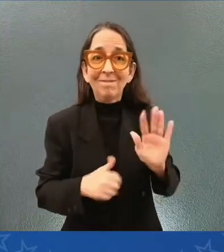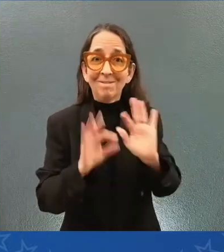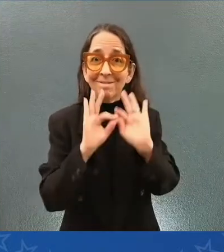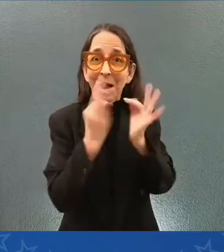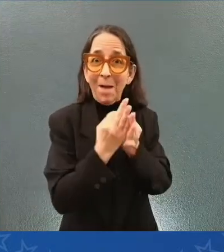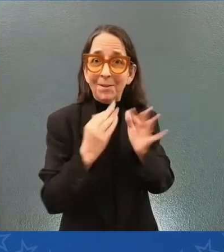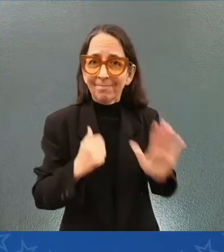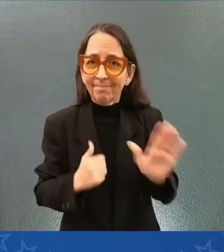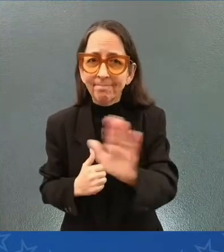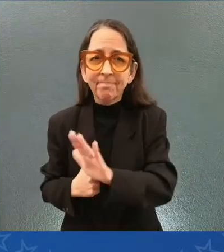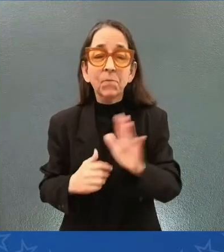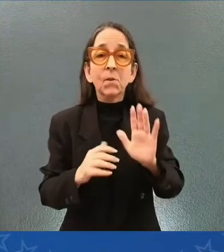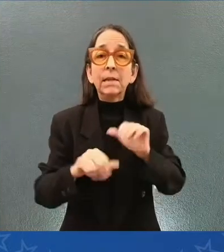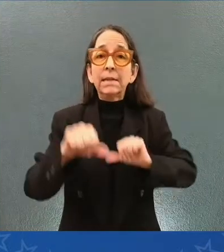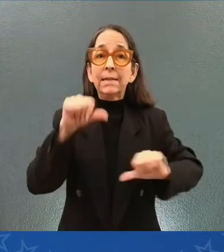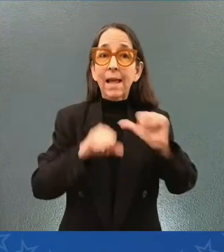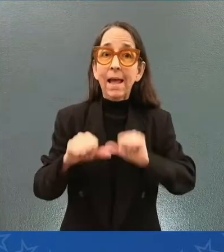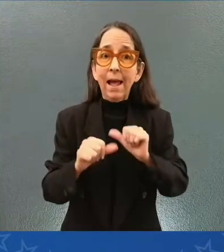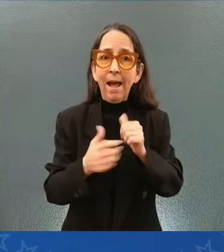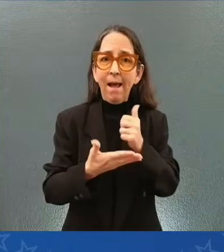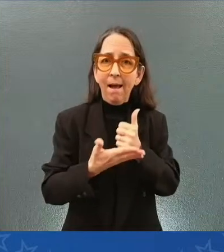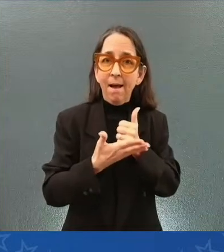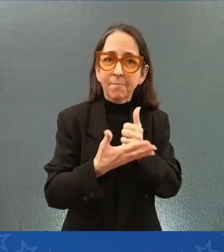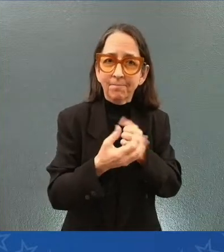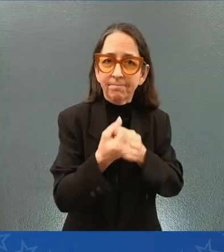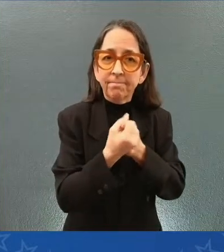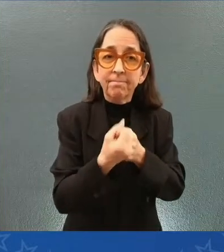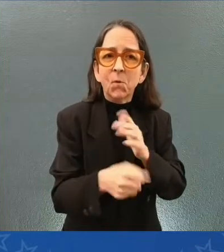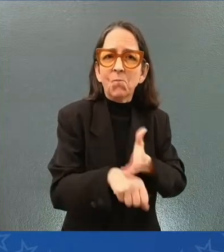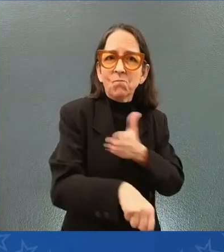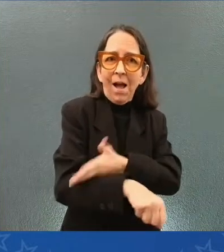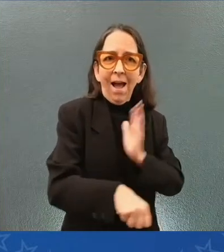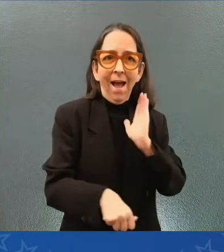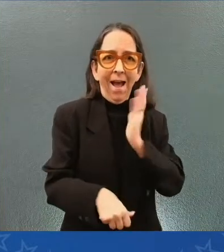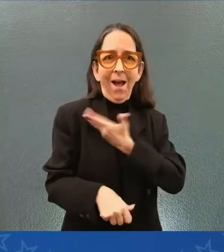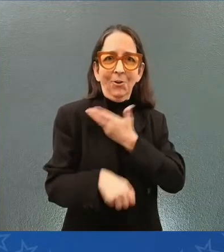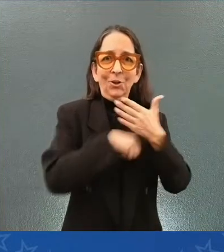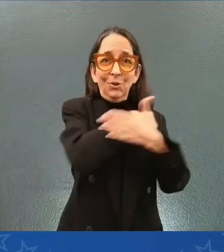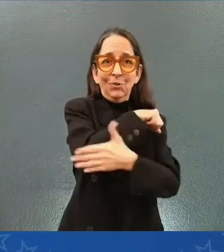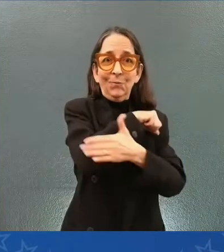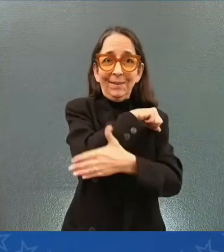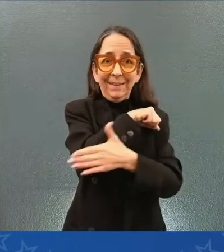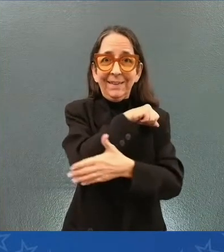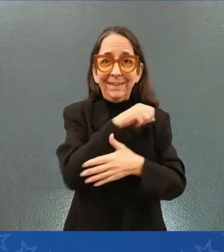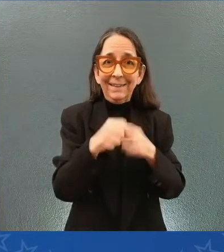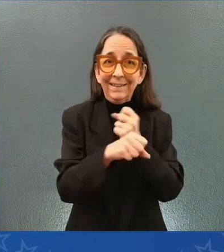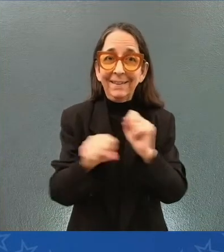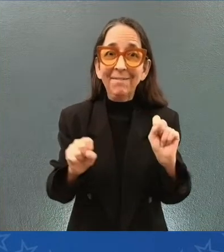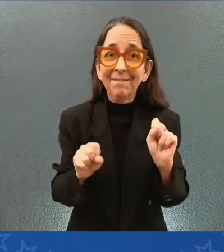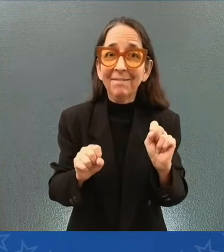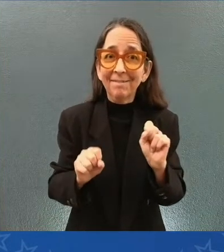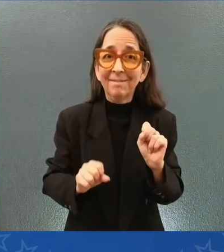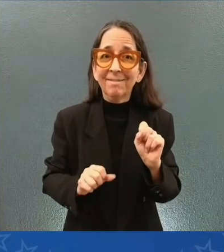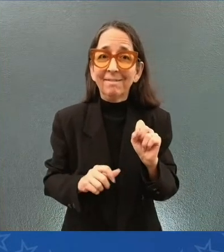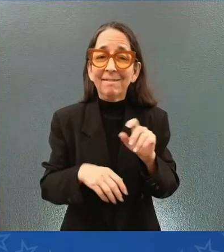and mentorship inspired generations of Americans to serve and protect our nation with honor and dignity.